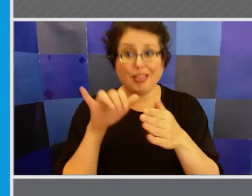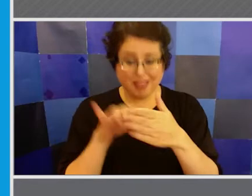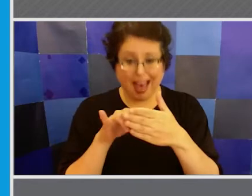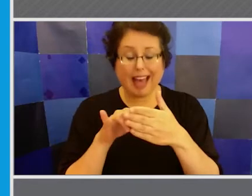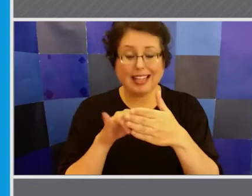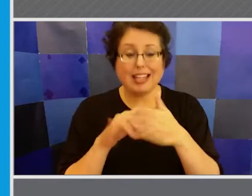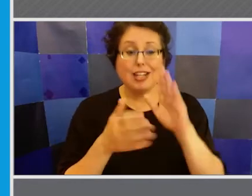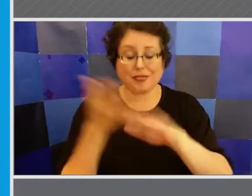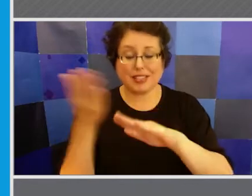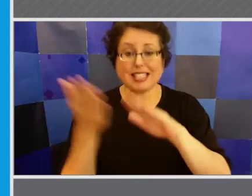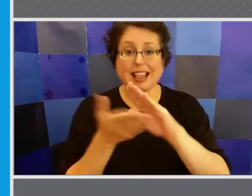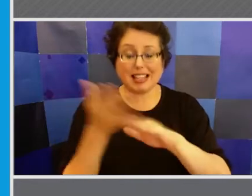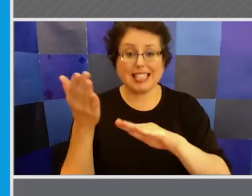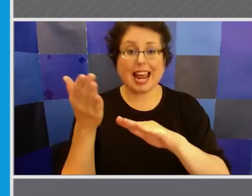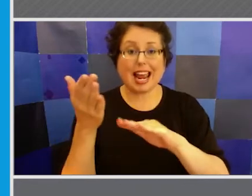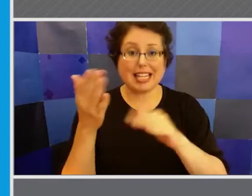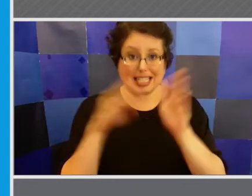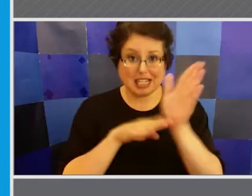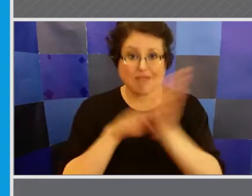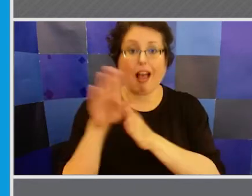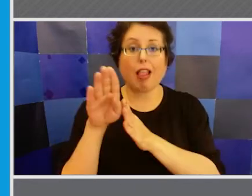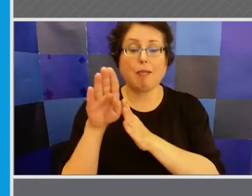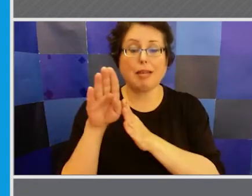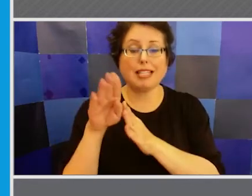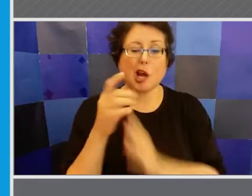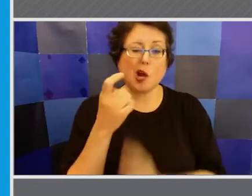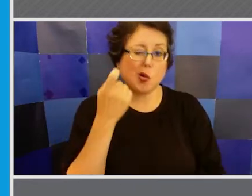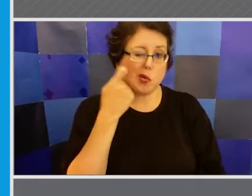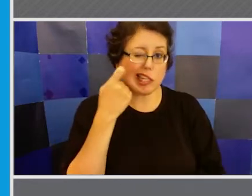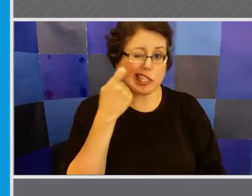for the last couple years, last year and this year.